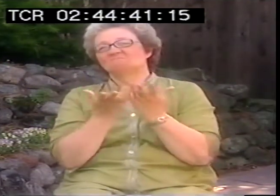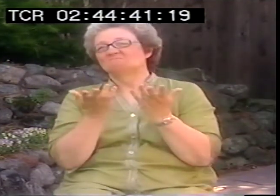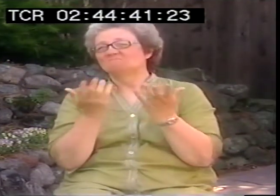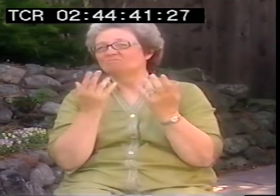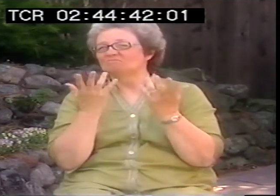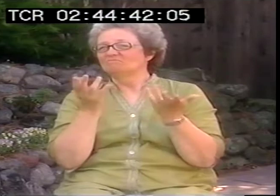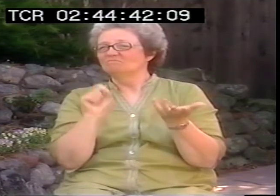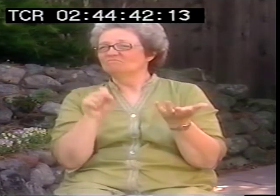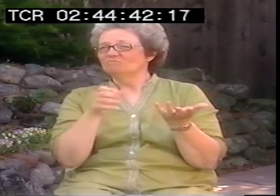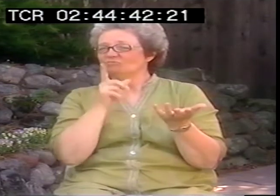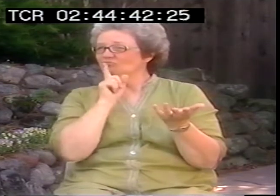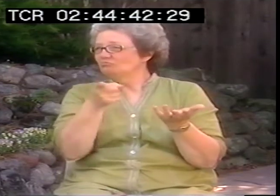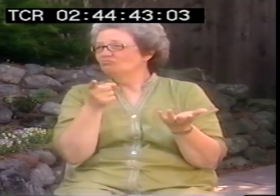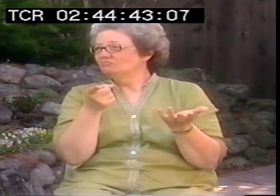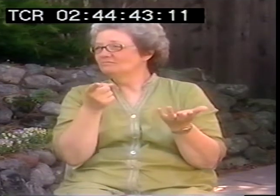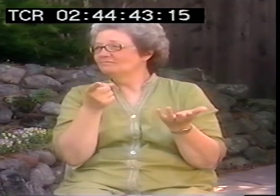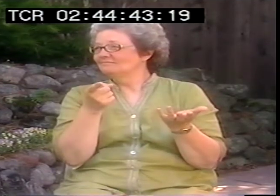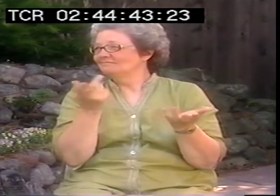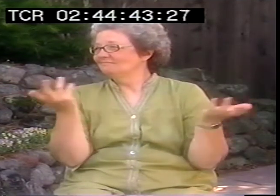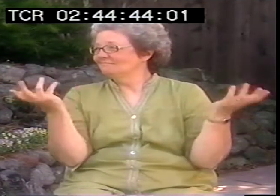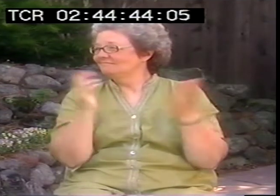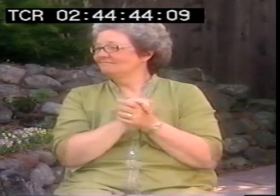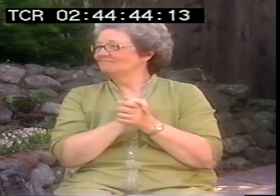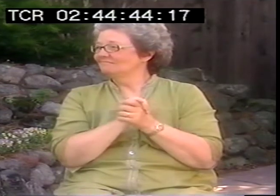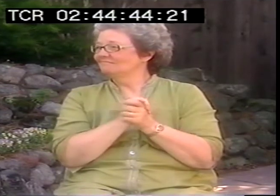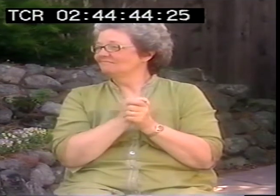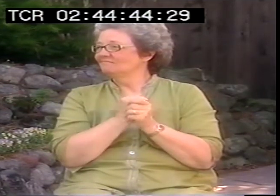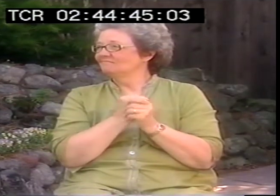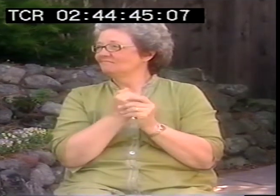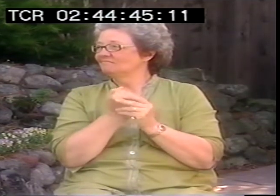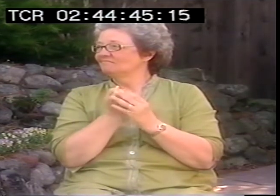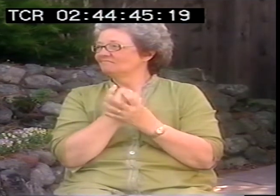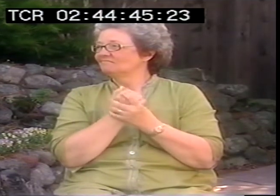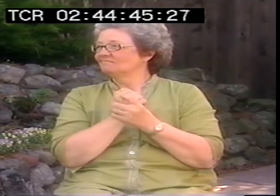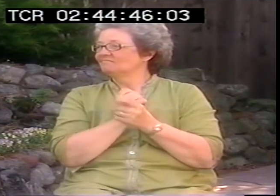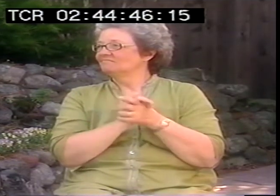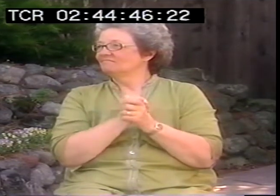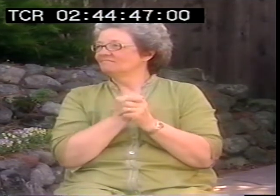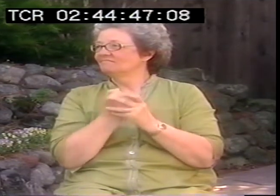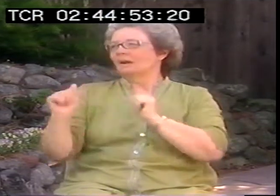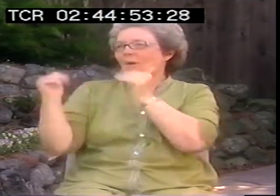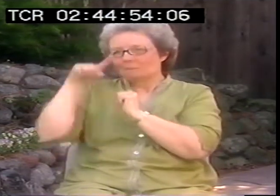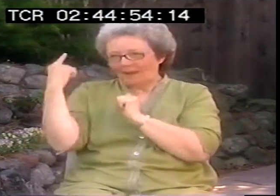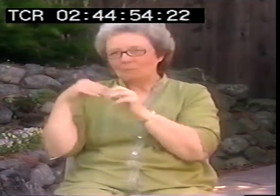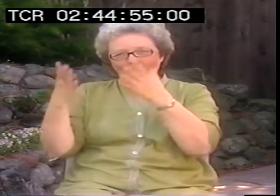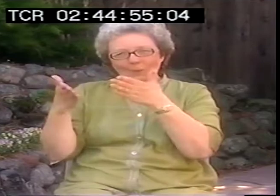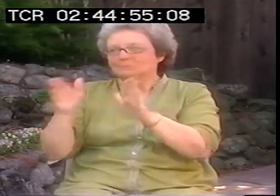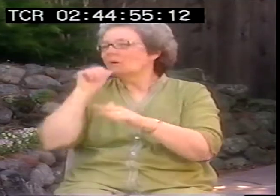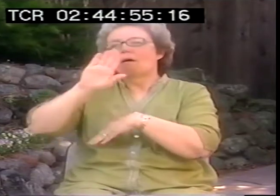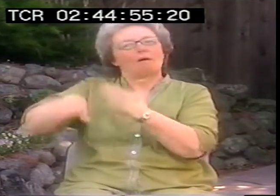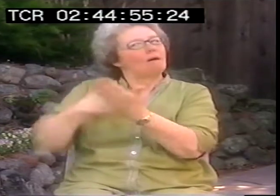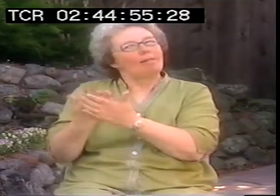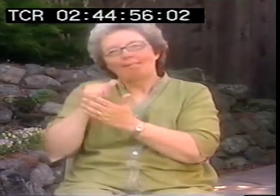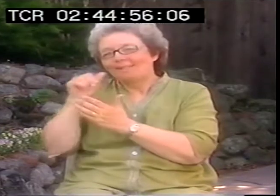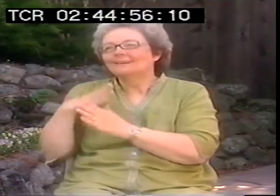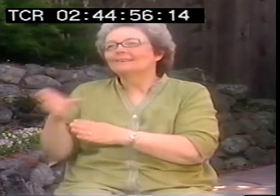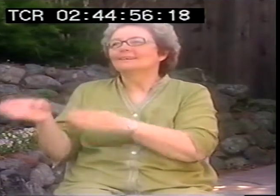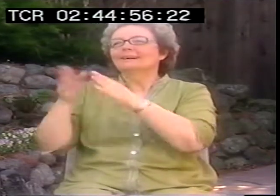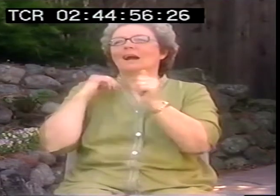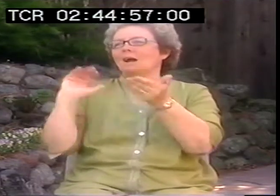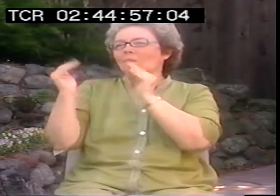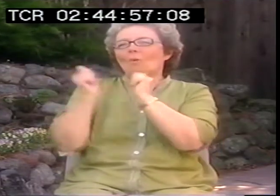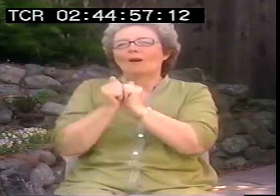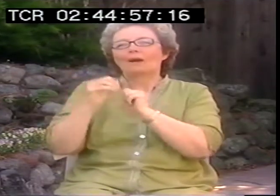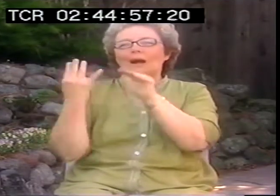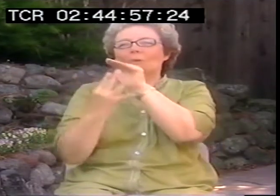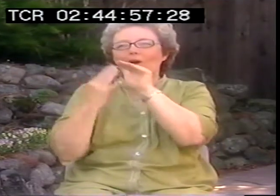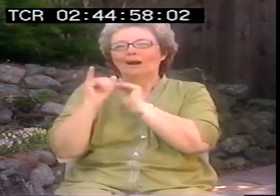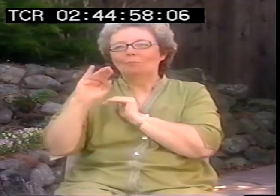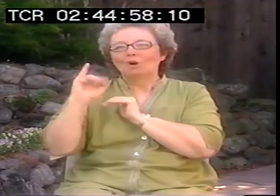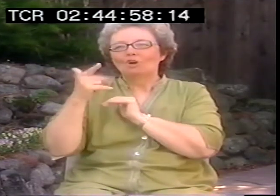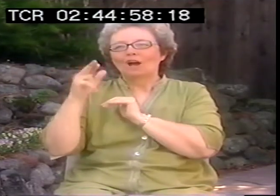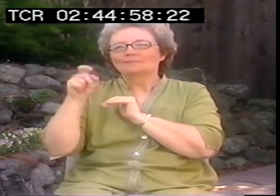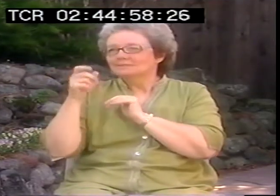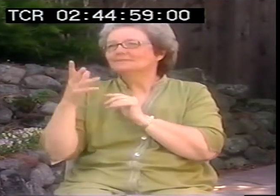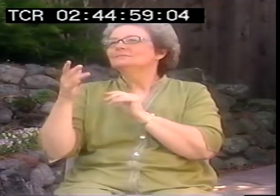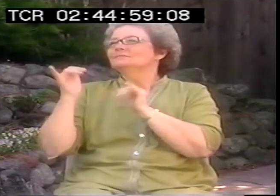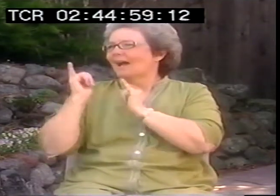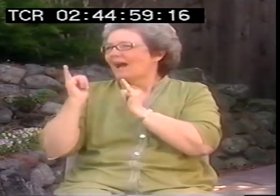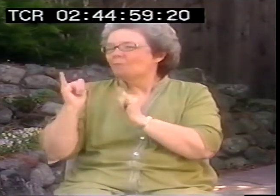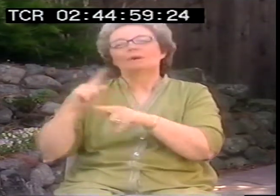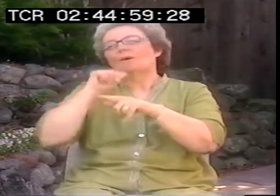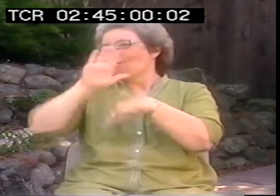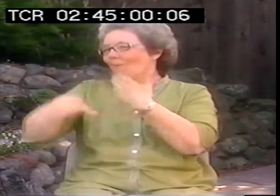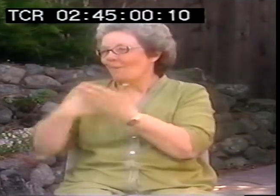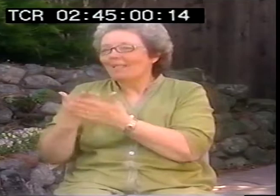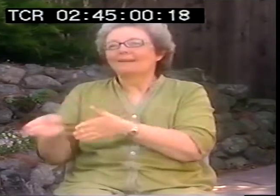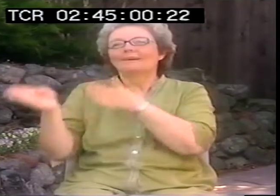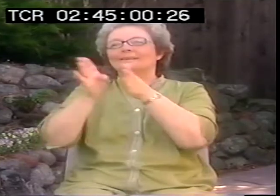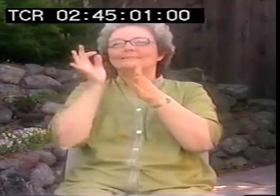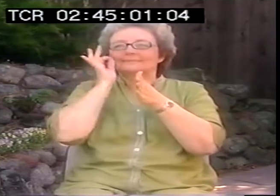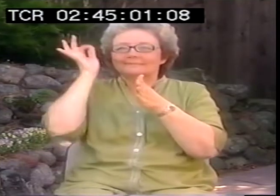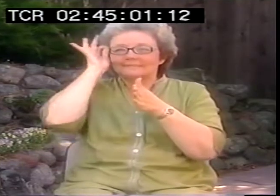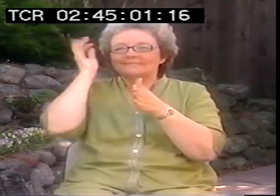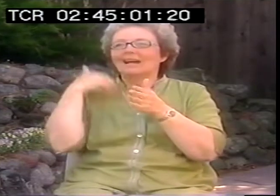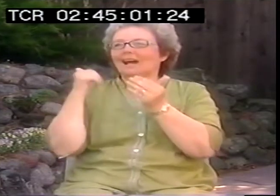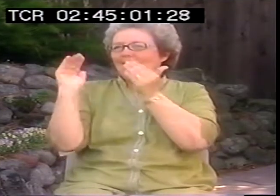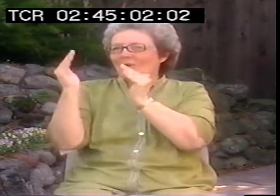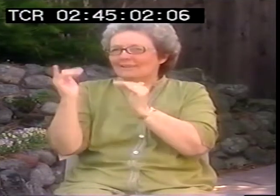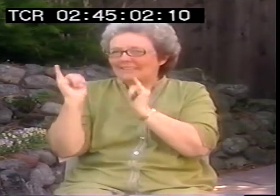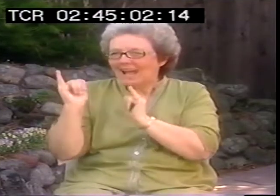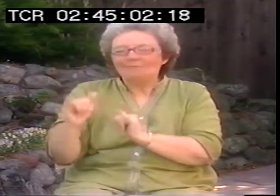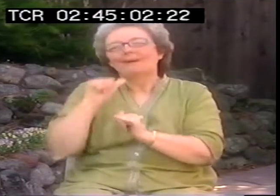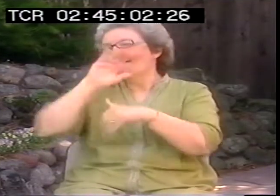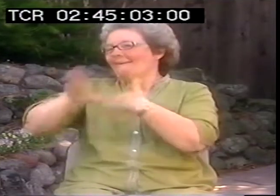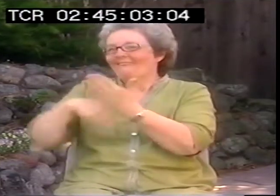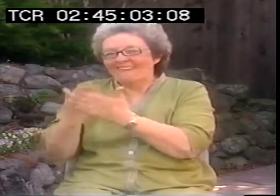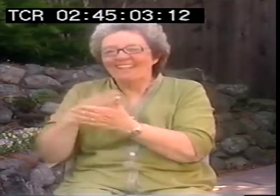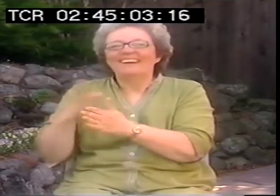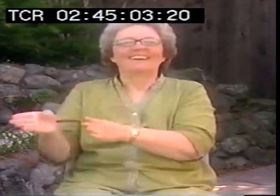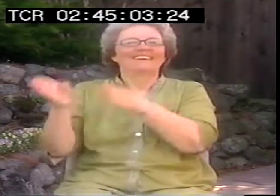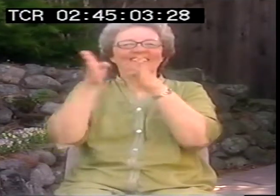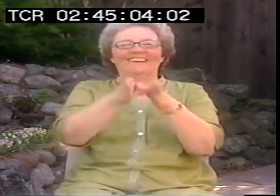The languages are different of course.